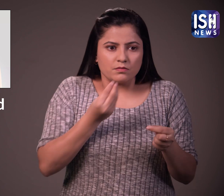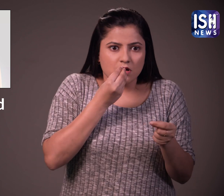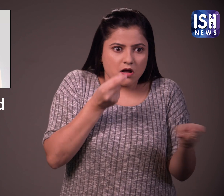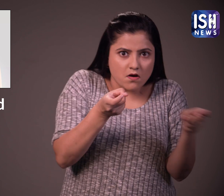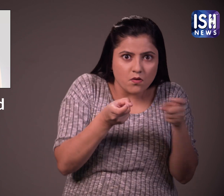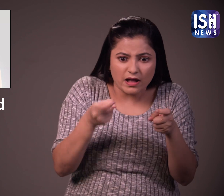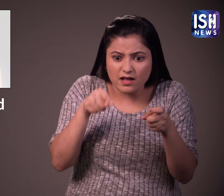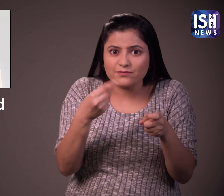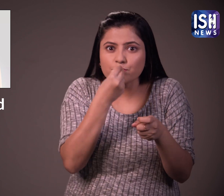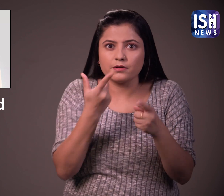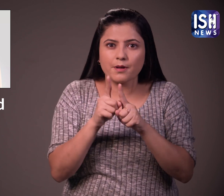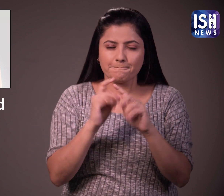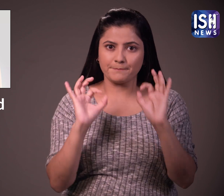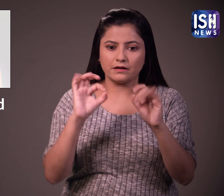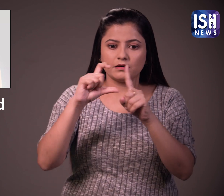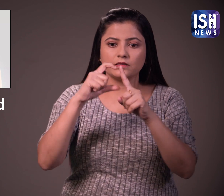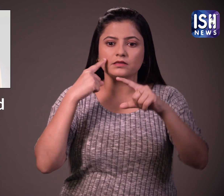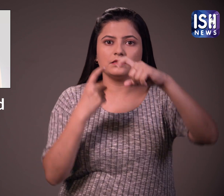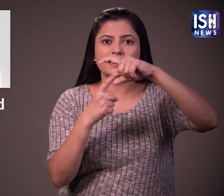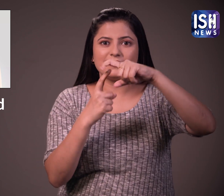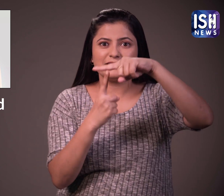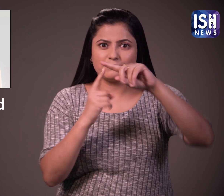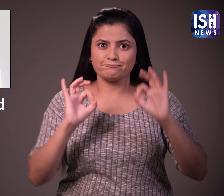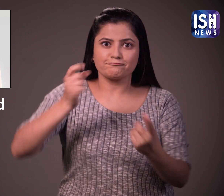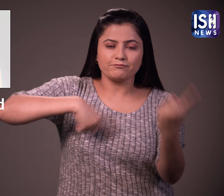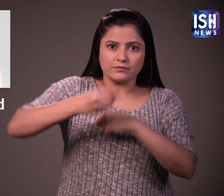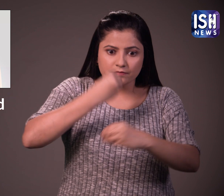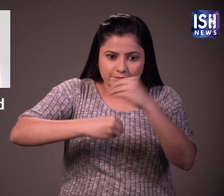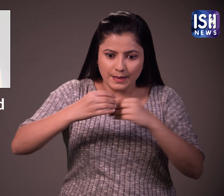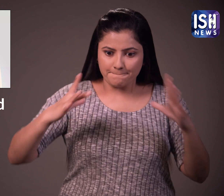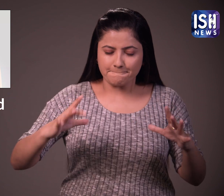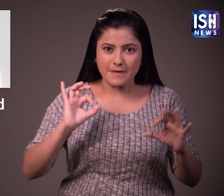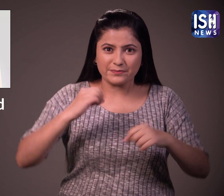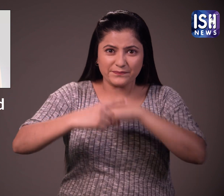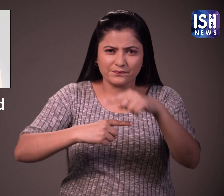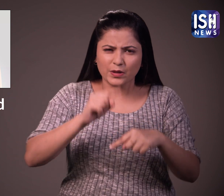They have to take care of their diets.